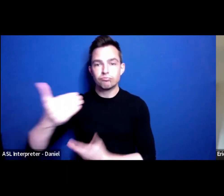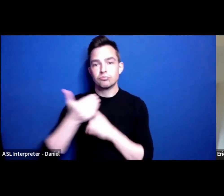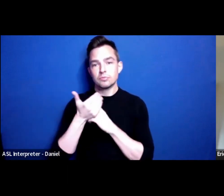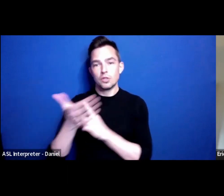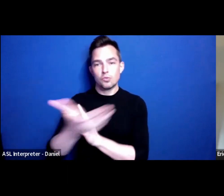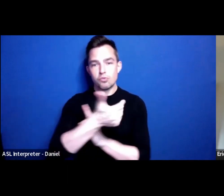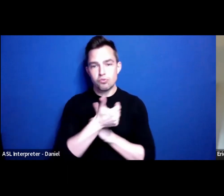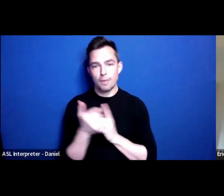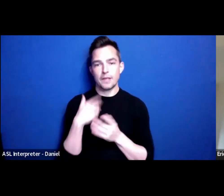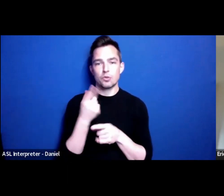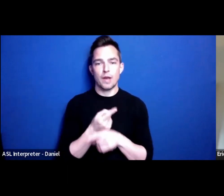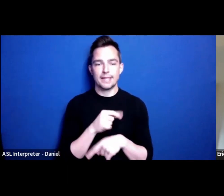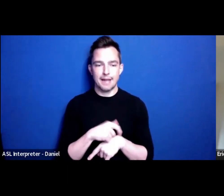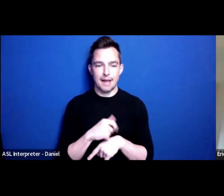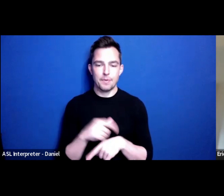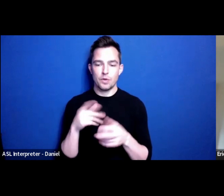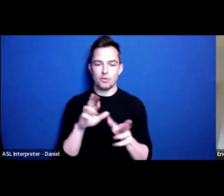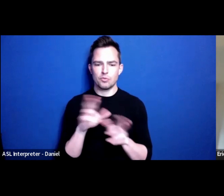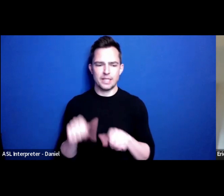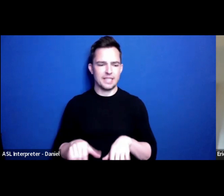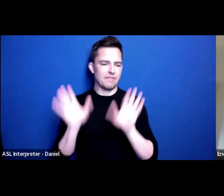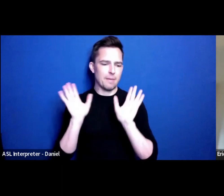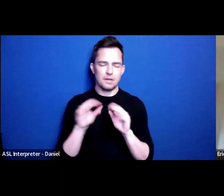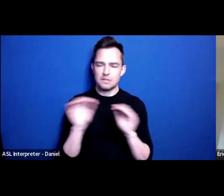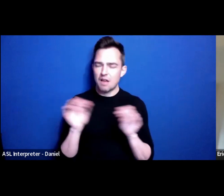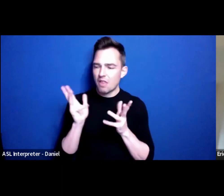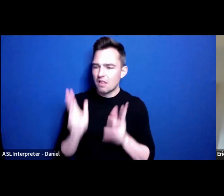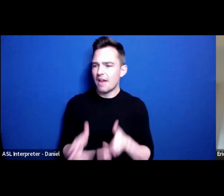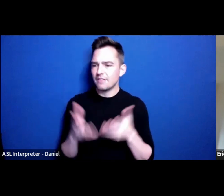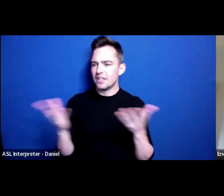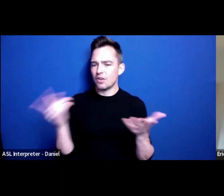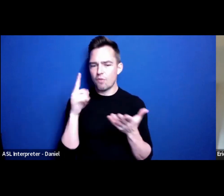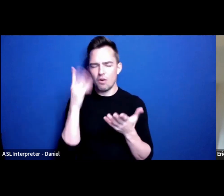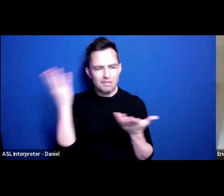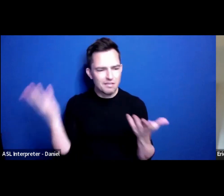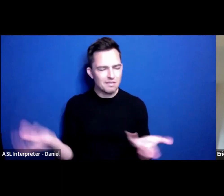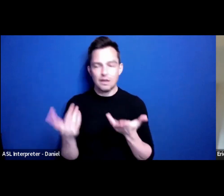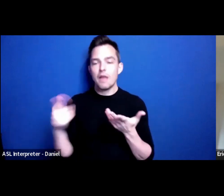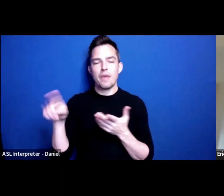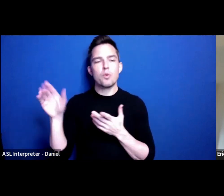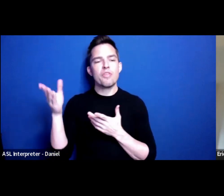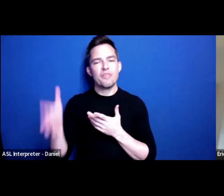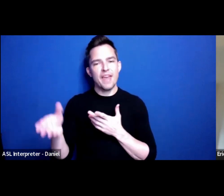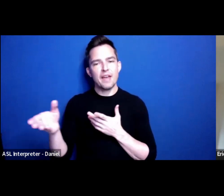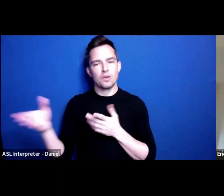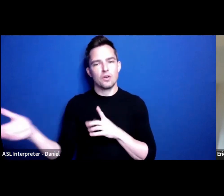when I was ready to give up when I didn't think that I had anything else to be here for, they were kind of there to, they could help with the housing